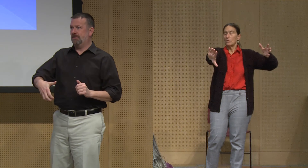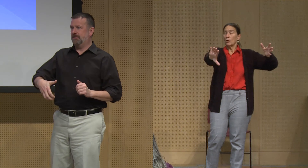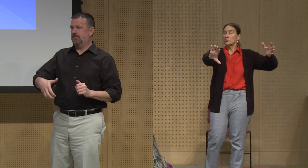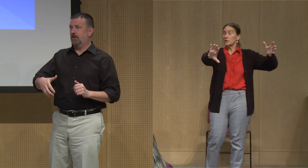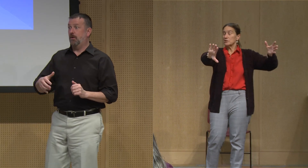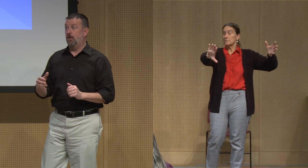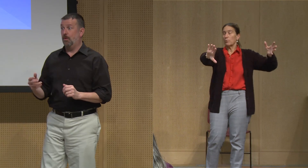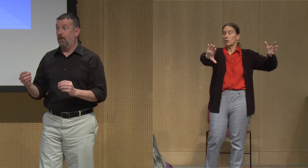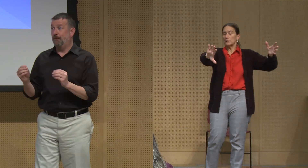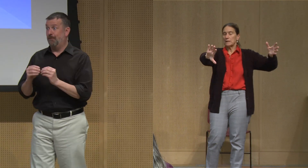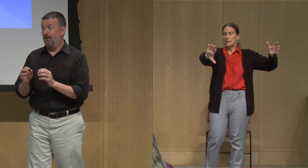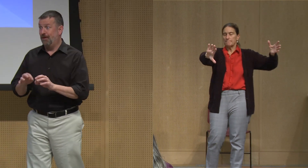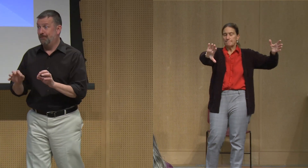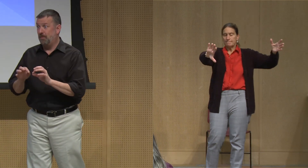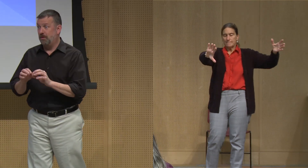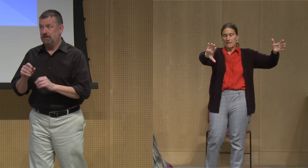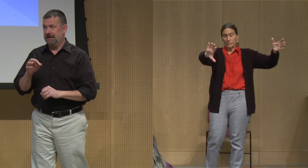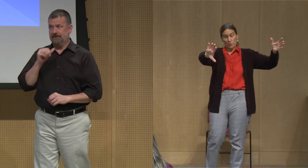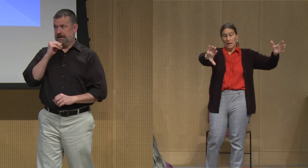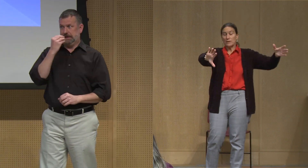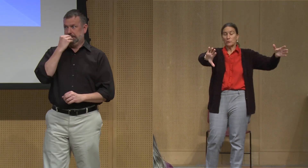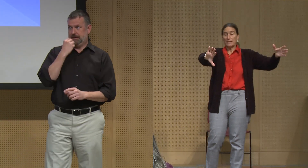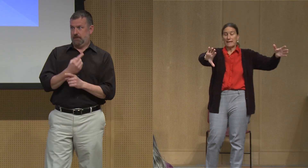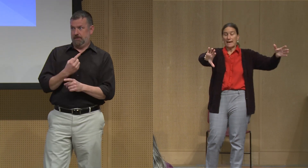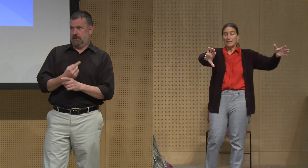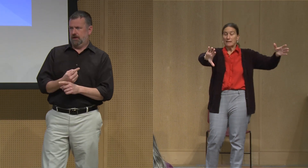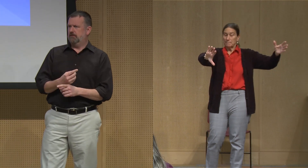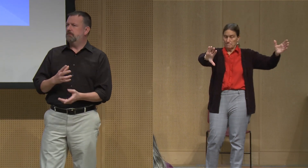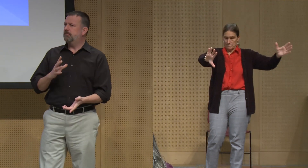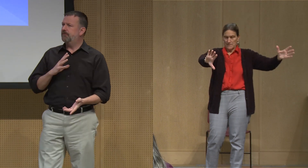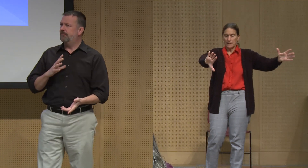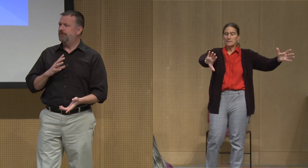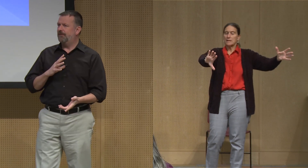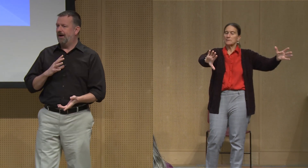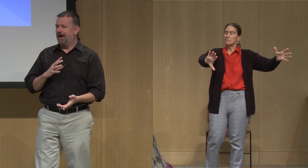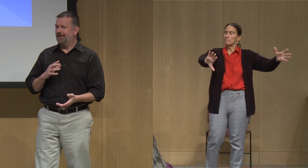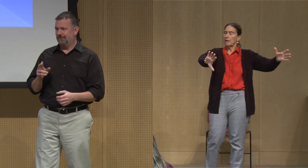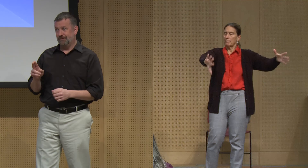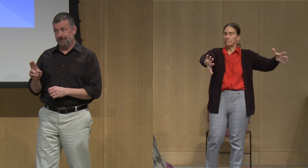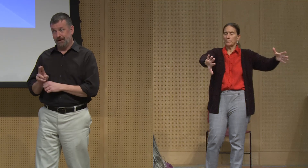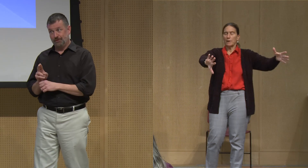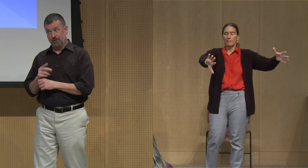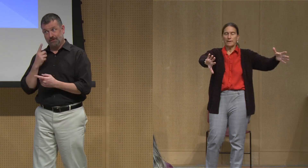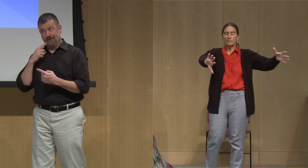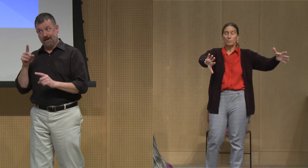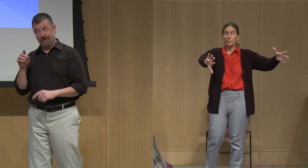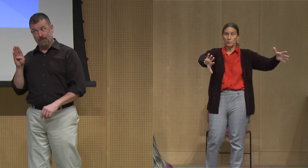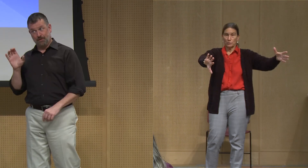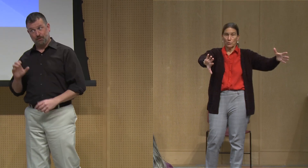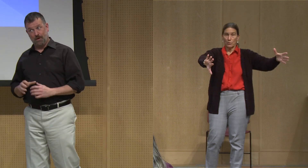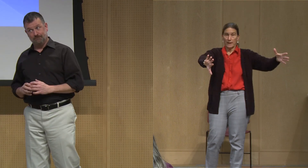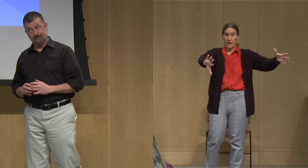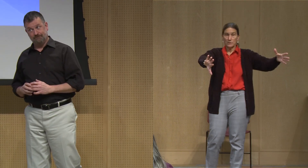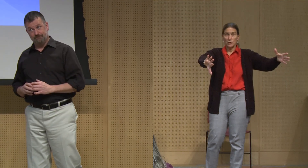OR JUST AS IMPORTANT IF THEY'RE NOT DOING THAT, LET'S GET SOME EFFECTIVE BIRTH CONTROL GOING ON